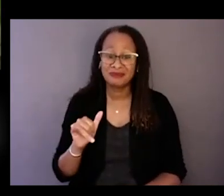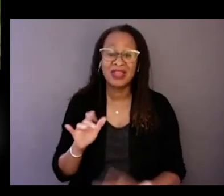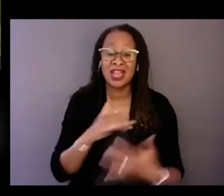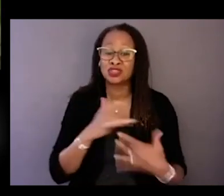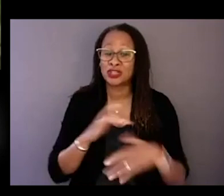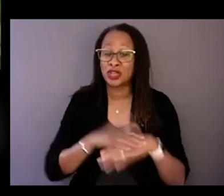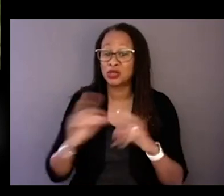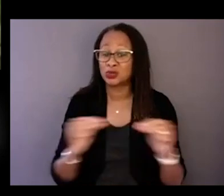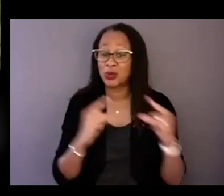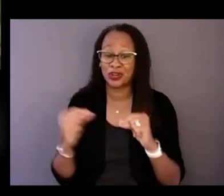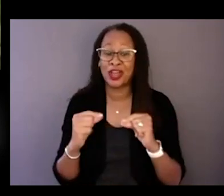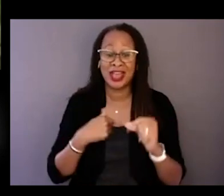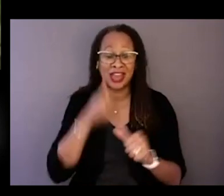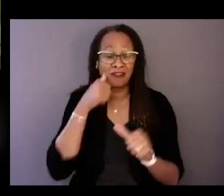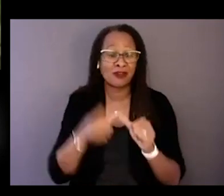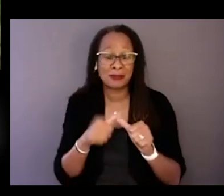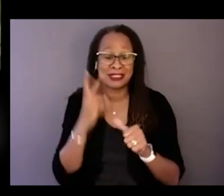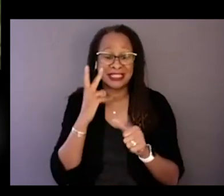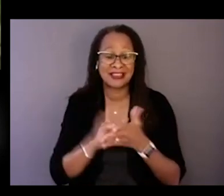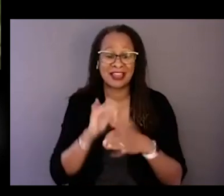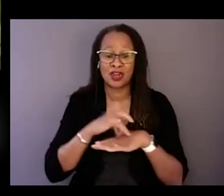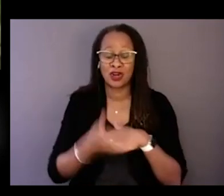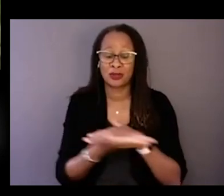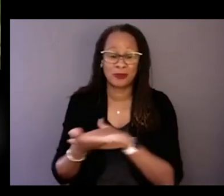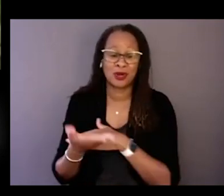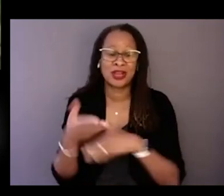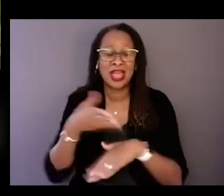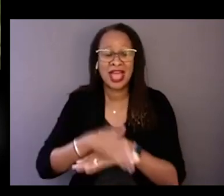And I remember seeing that early in the morning after the film came out